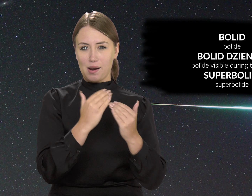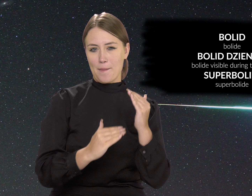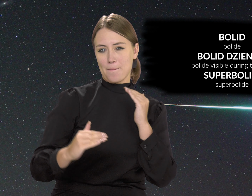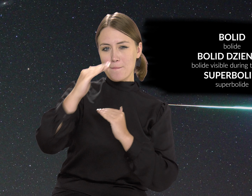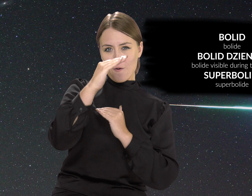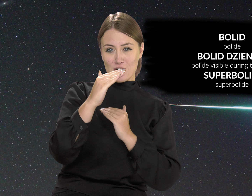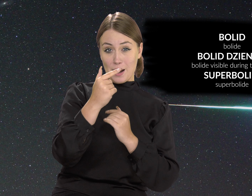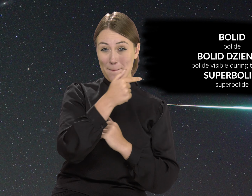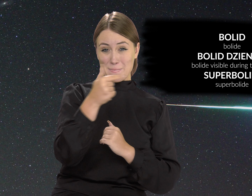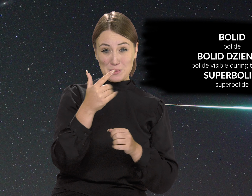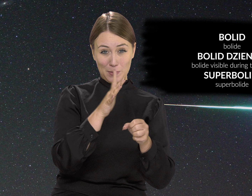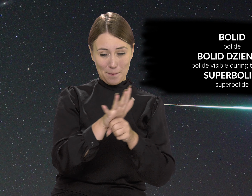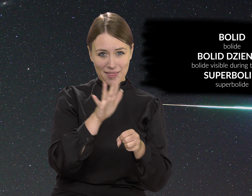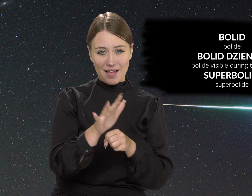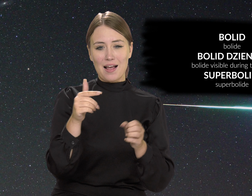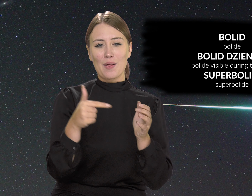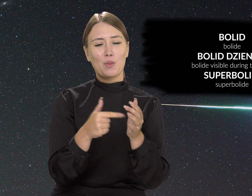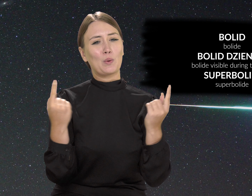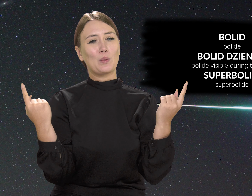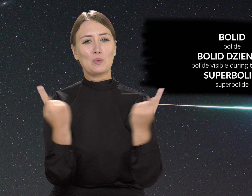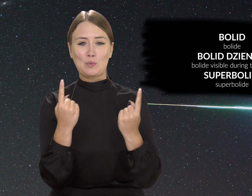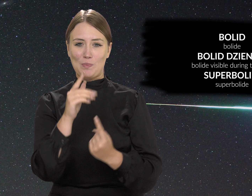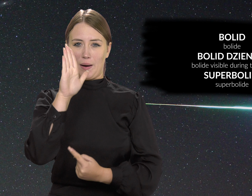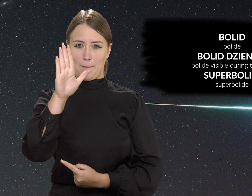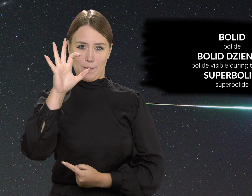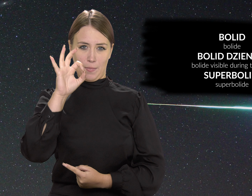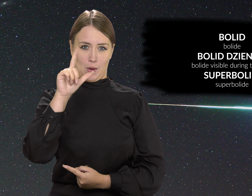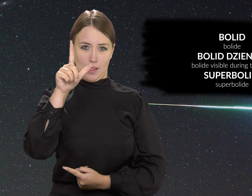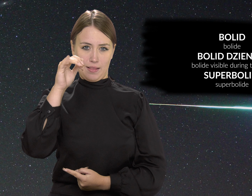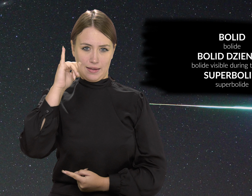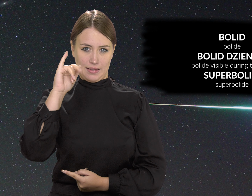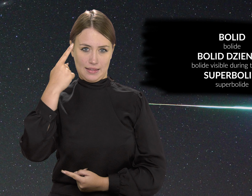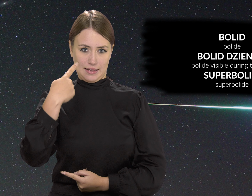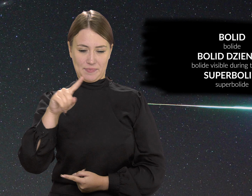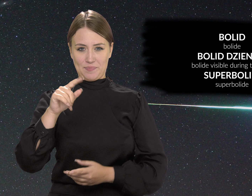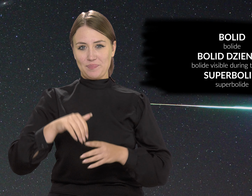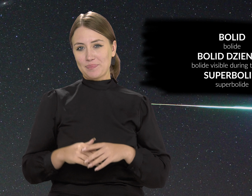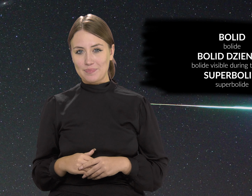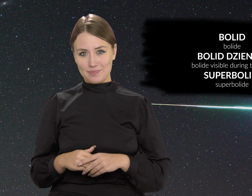and above minus 15, it's a superbolide.